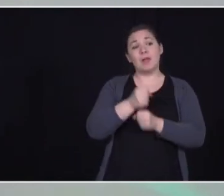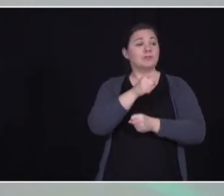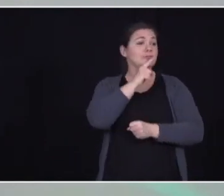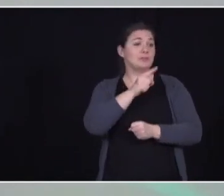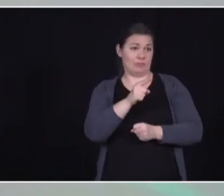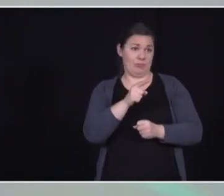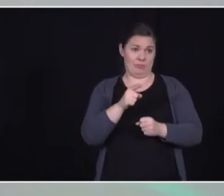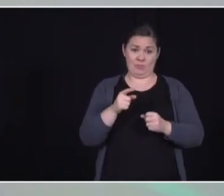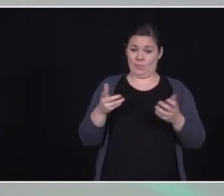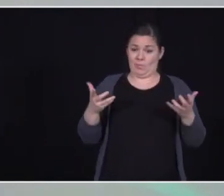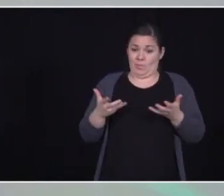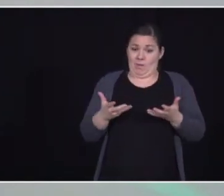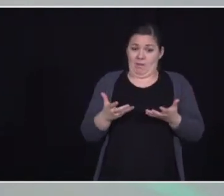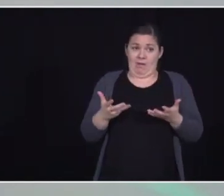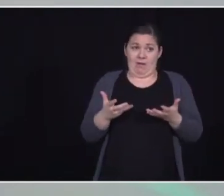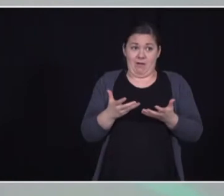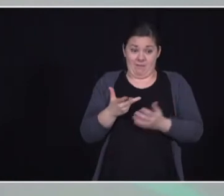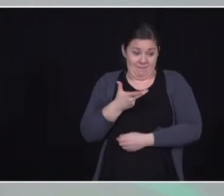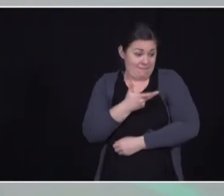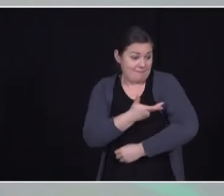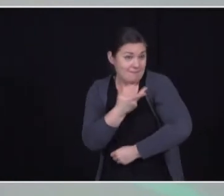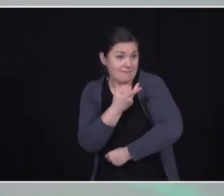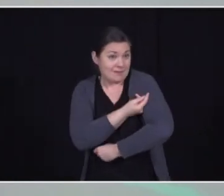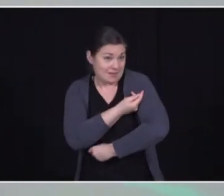different ethical considerations. One of those considerations of course